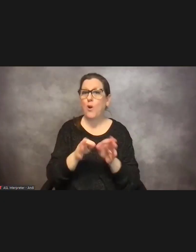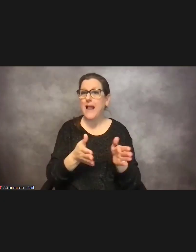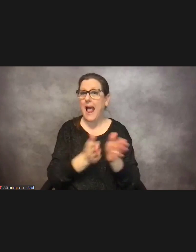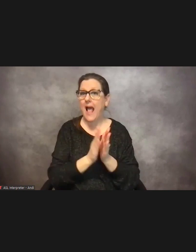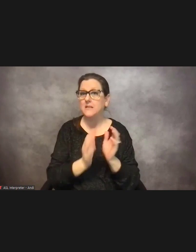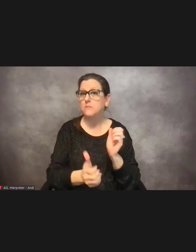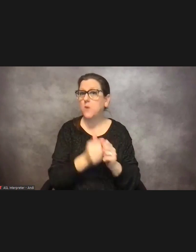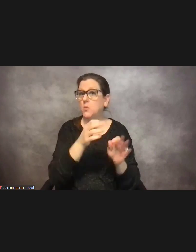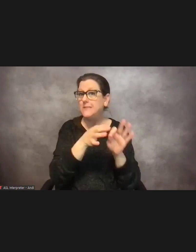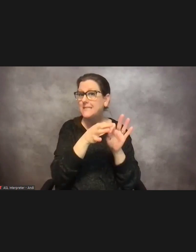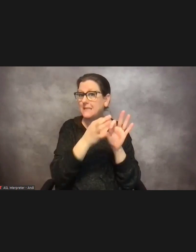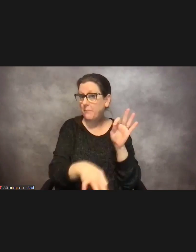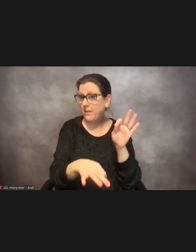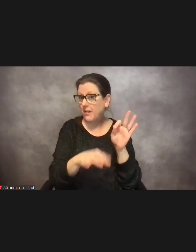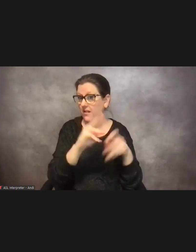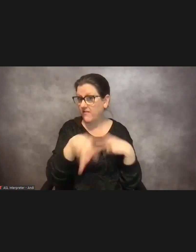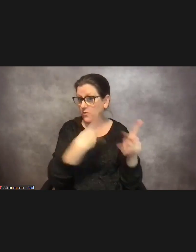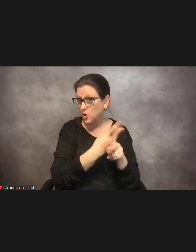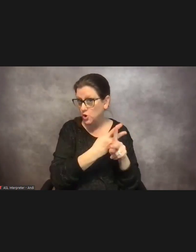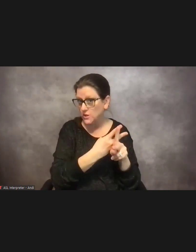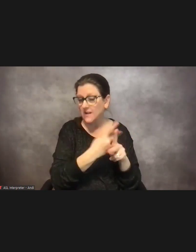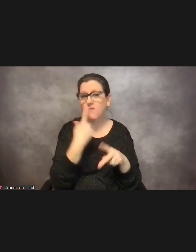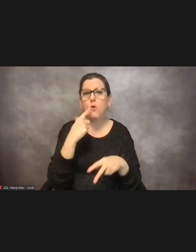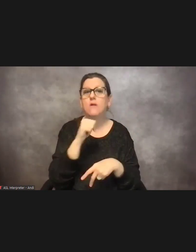have as a non-diagnostic model.